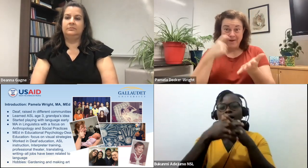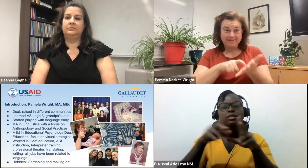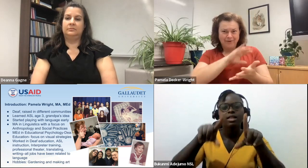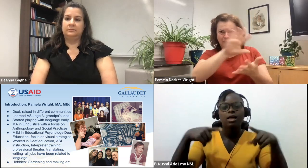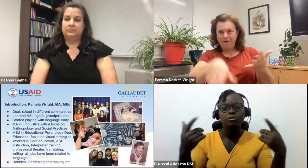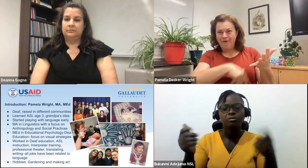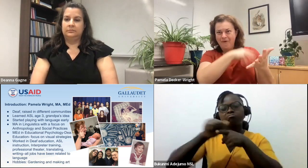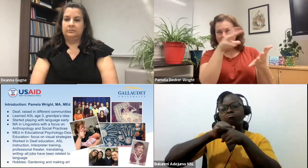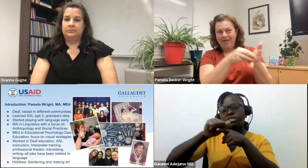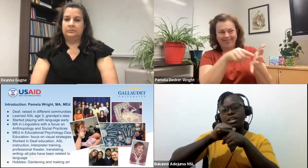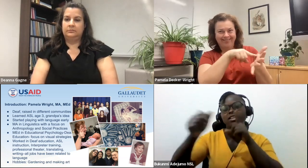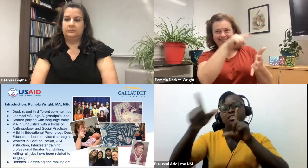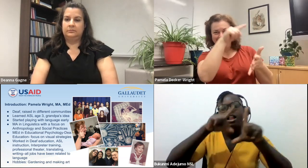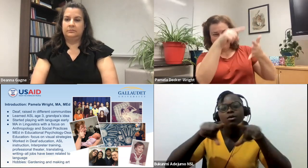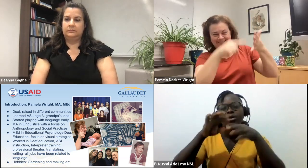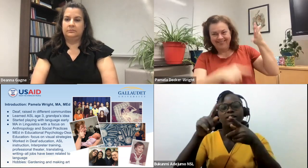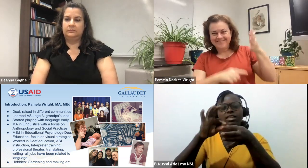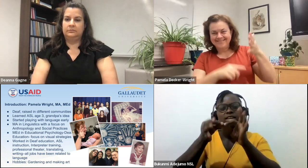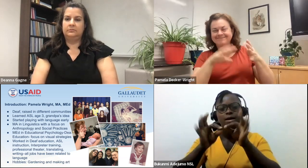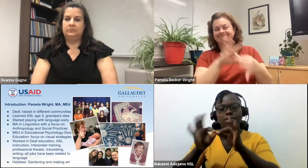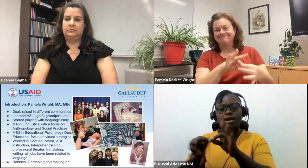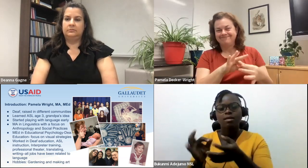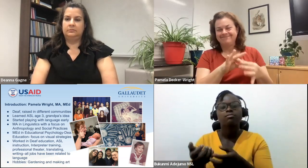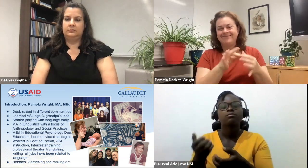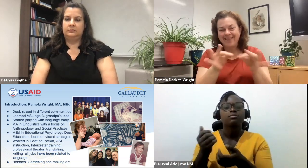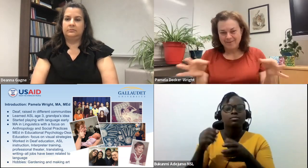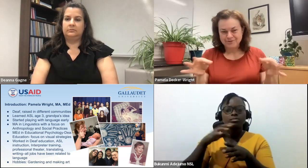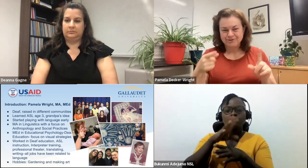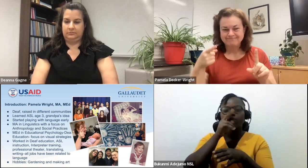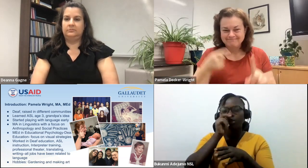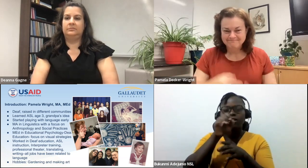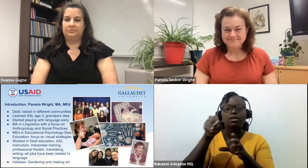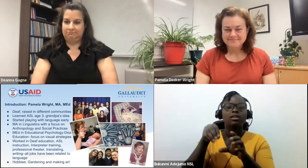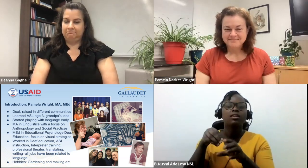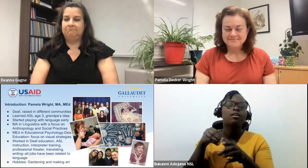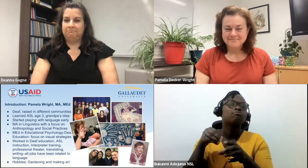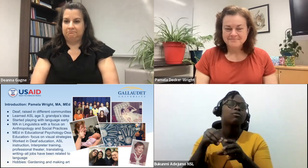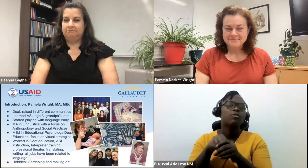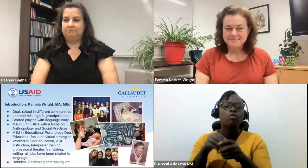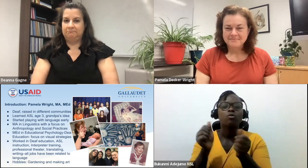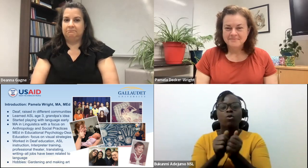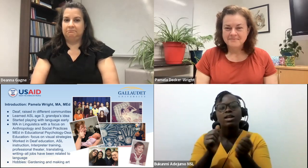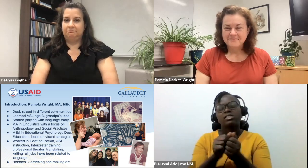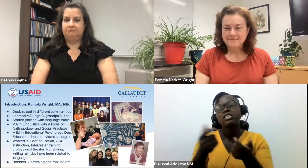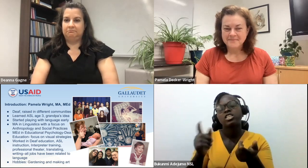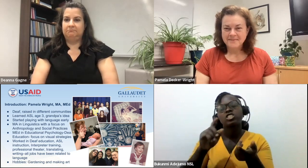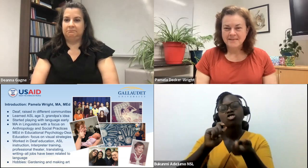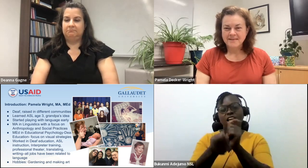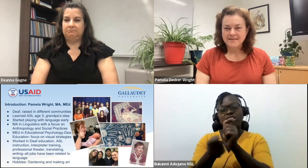And actually I do some writing. So all of this that you can see there is connected to what I do with language.